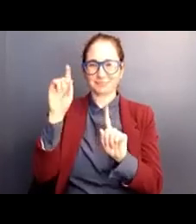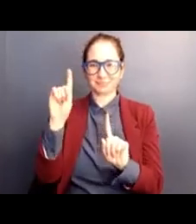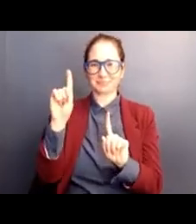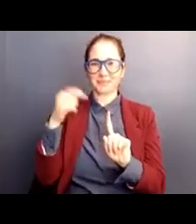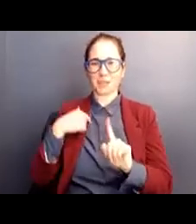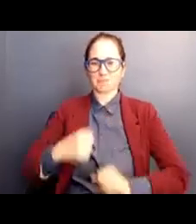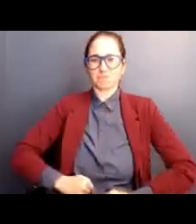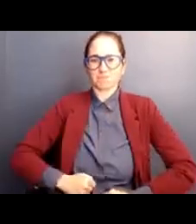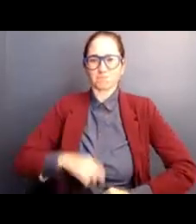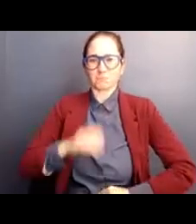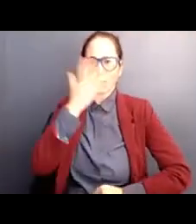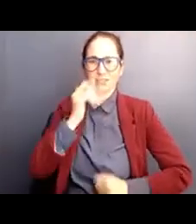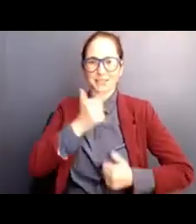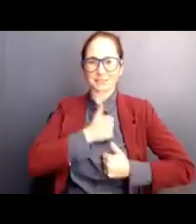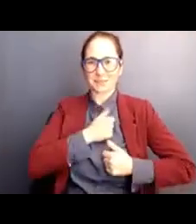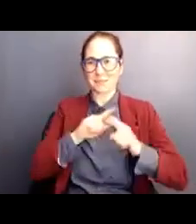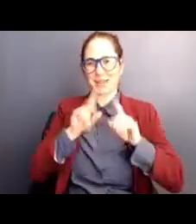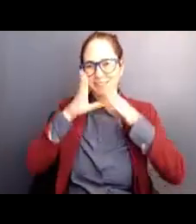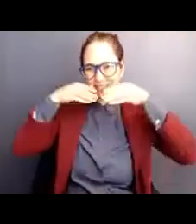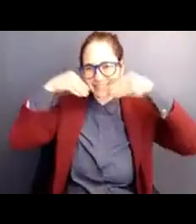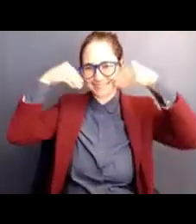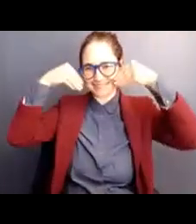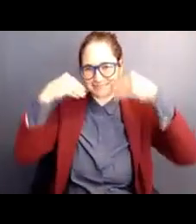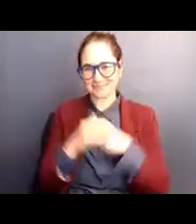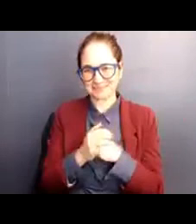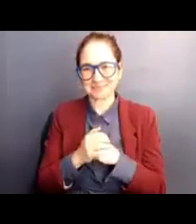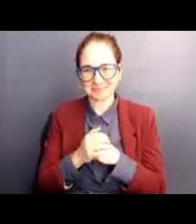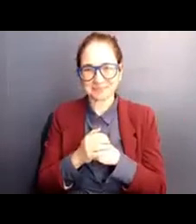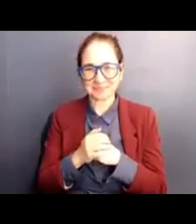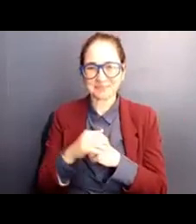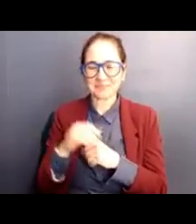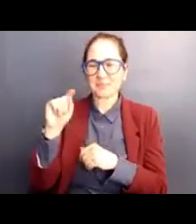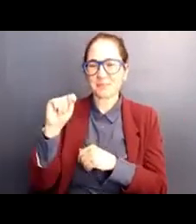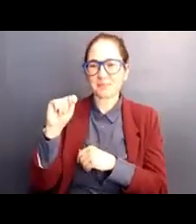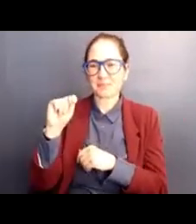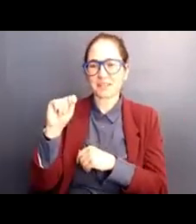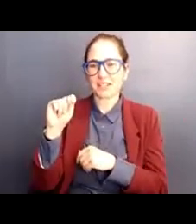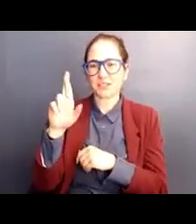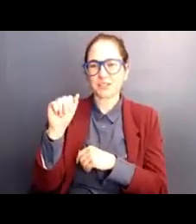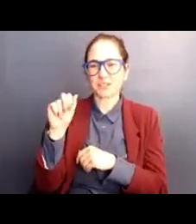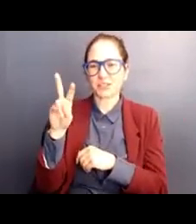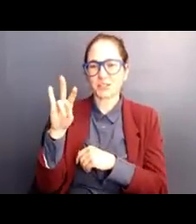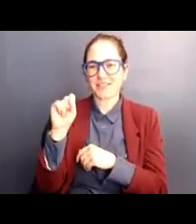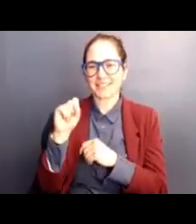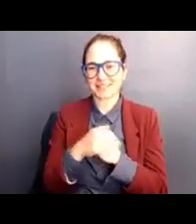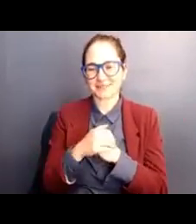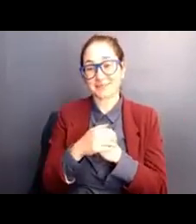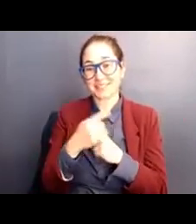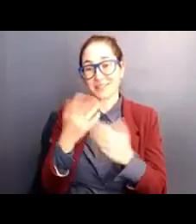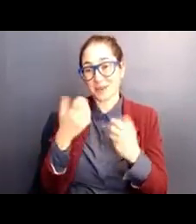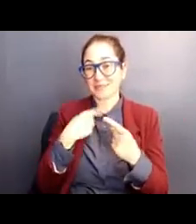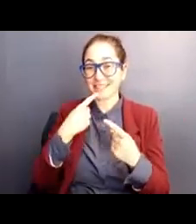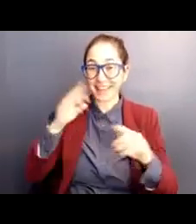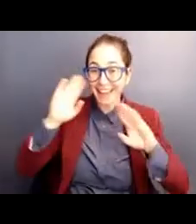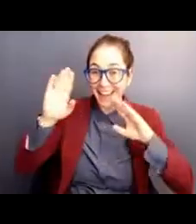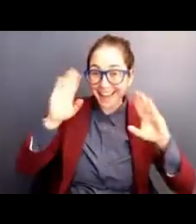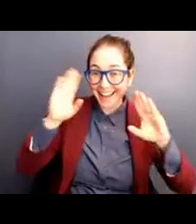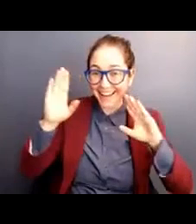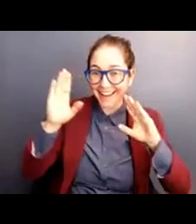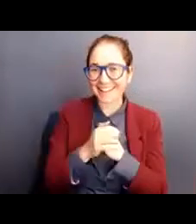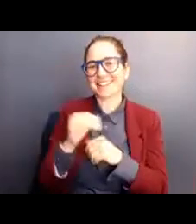he has a huge grin on his face. Travis wants me to help him get